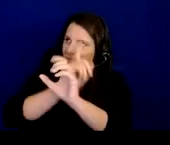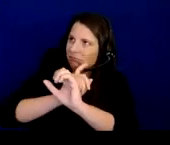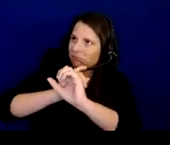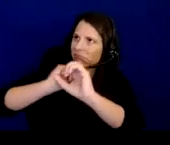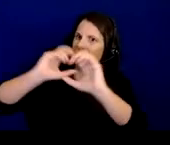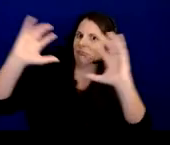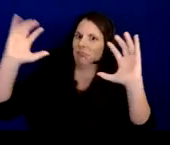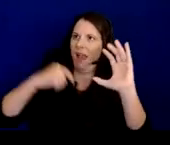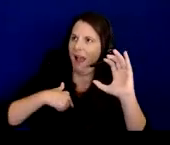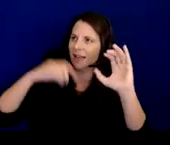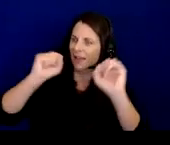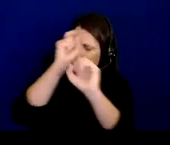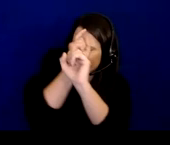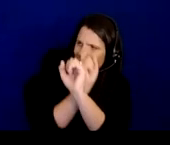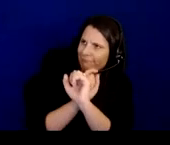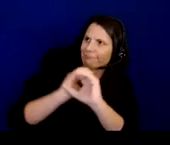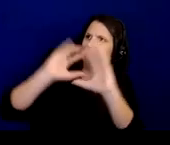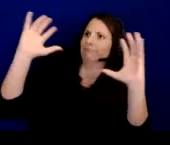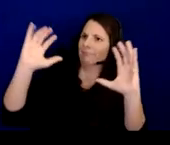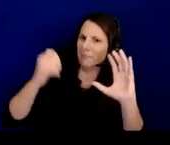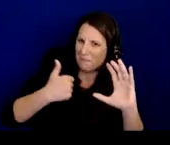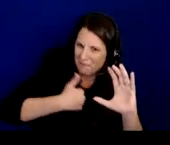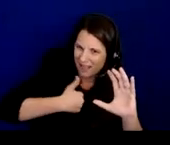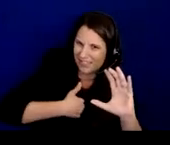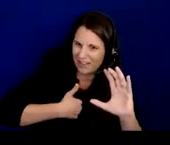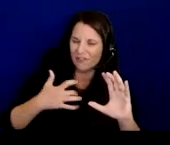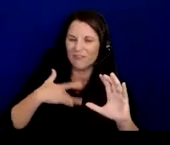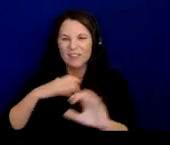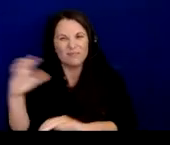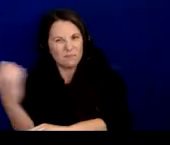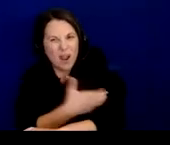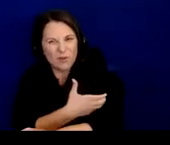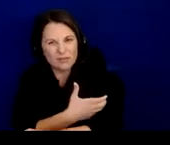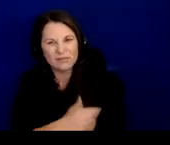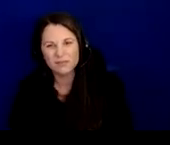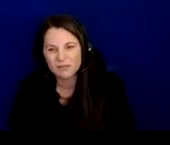a higher level of self-efficacy and empowerment. So those are the three things,